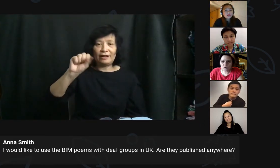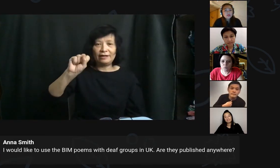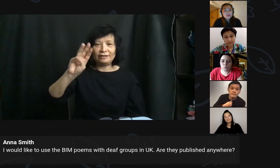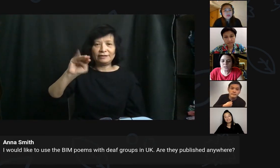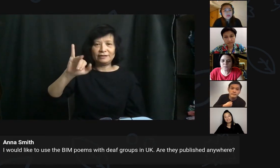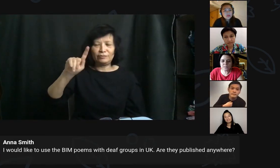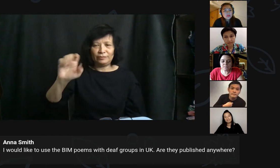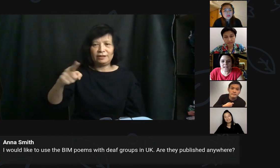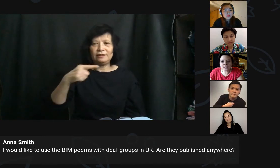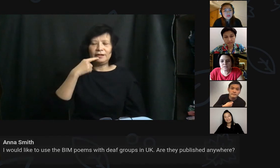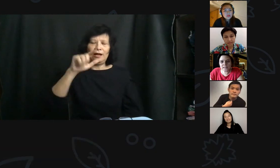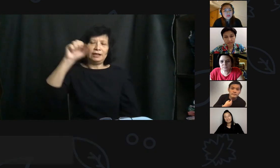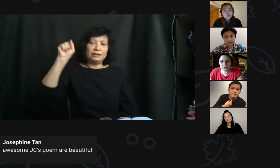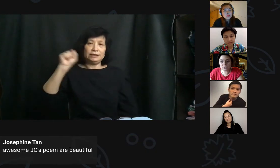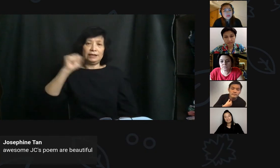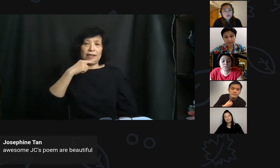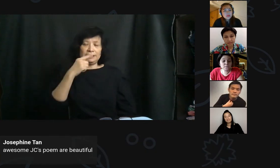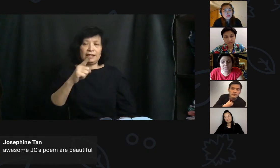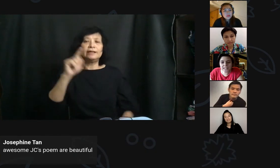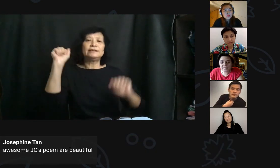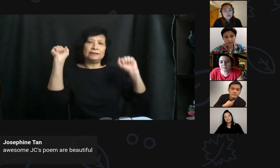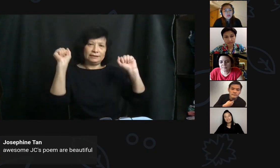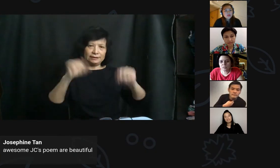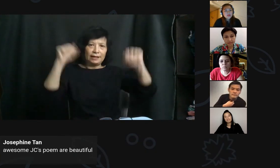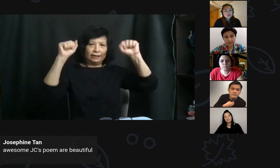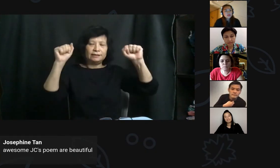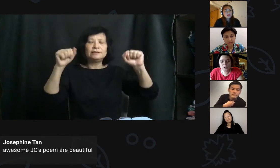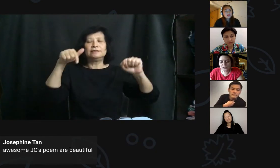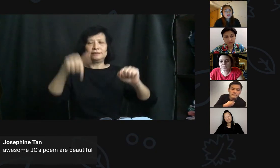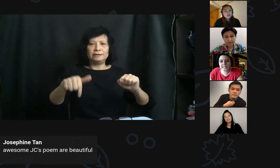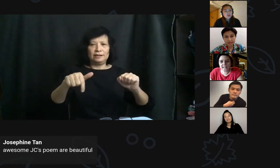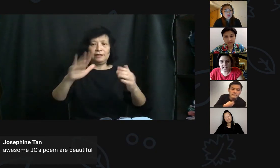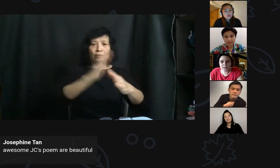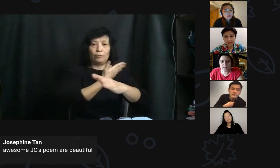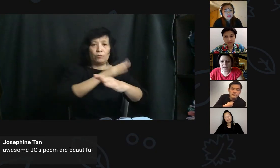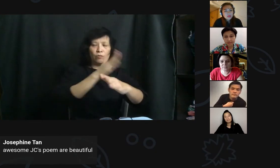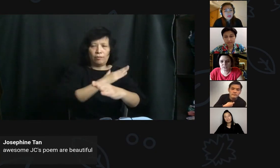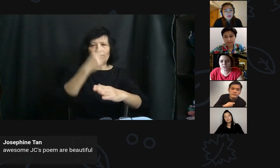will be made available for free. We will put the link up after